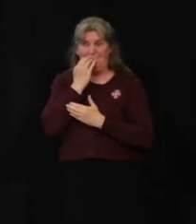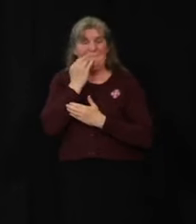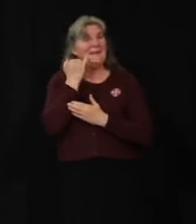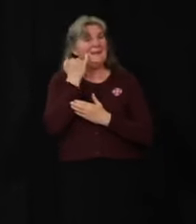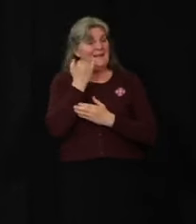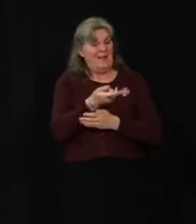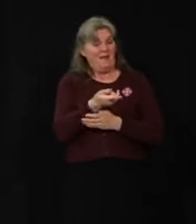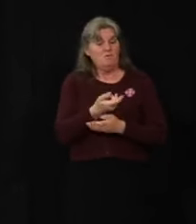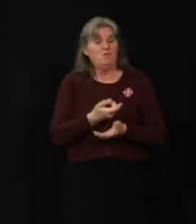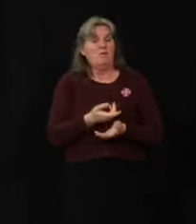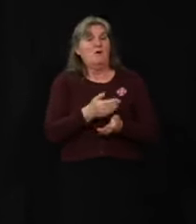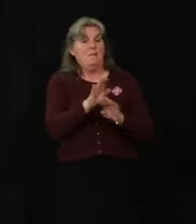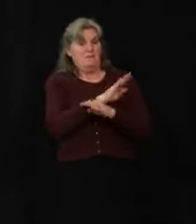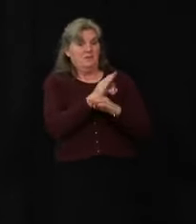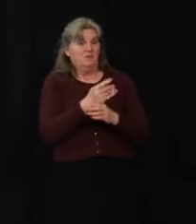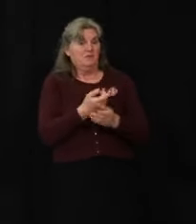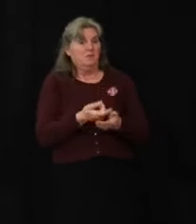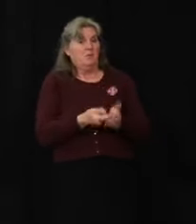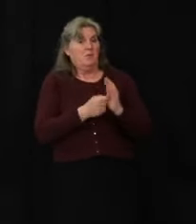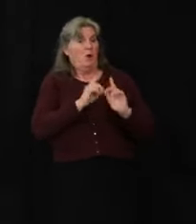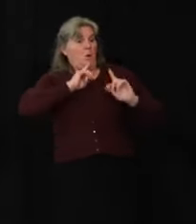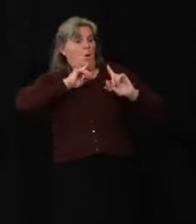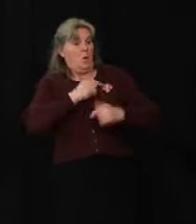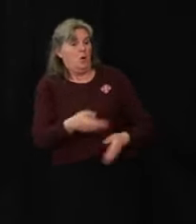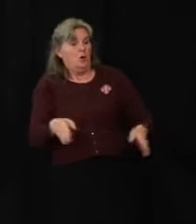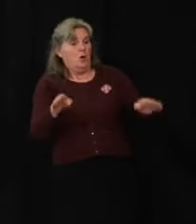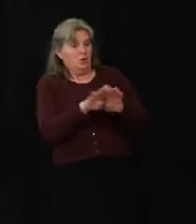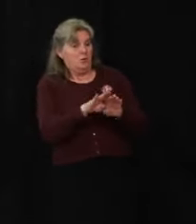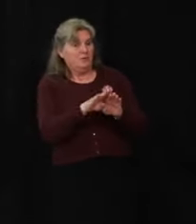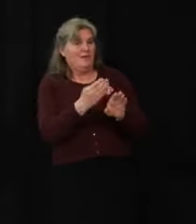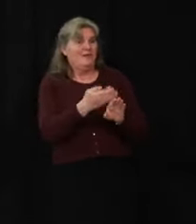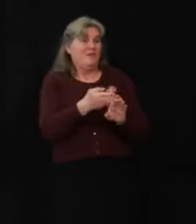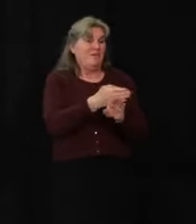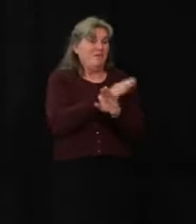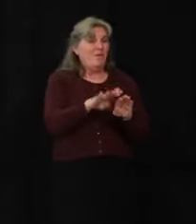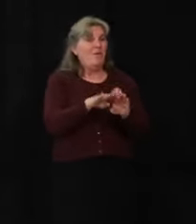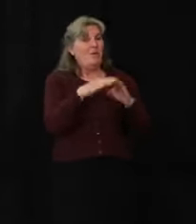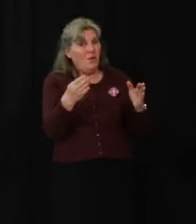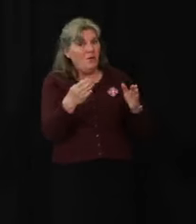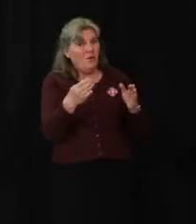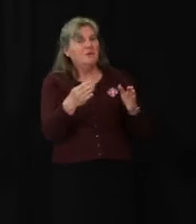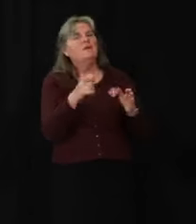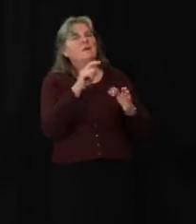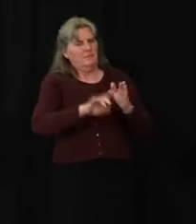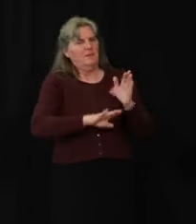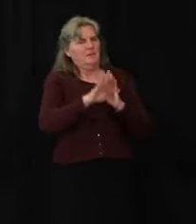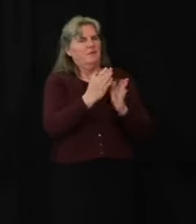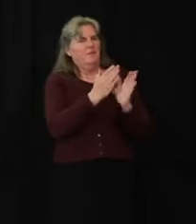be eased based on...